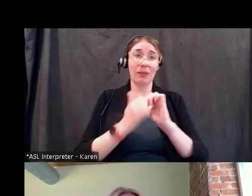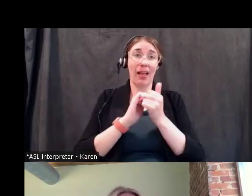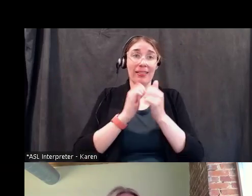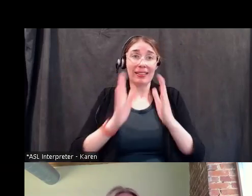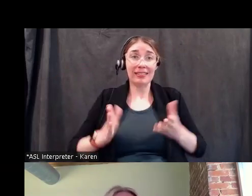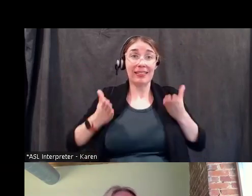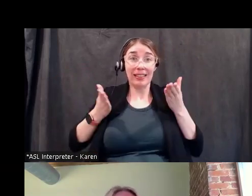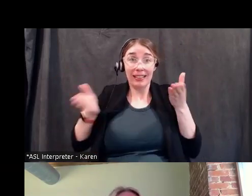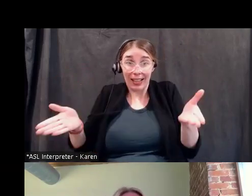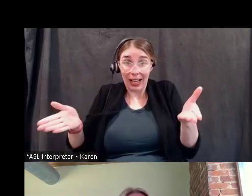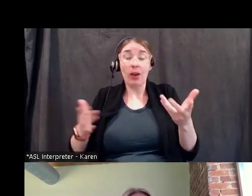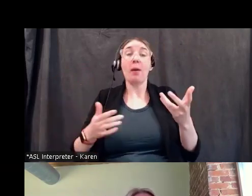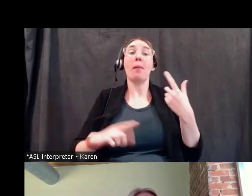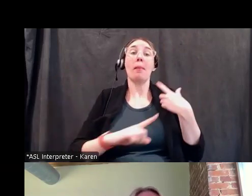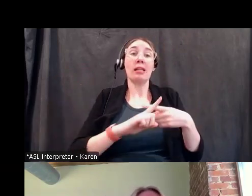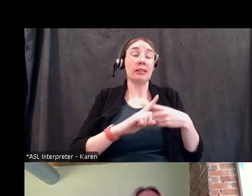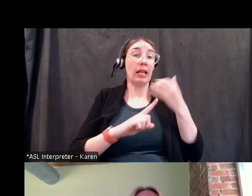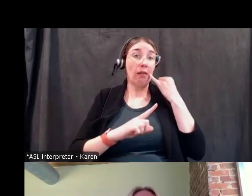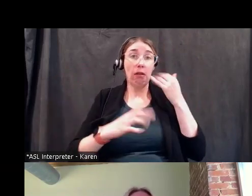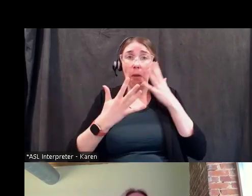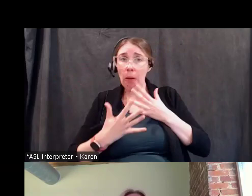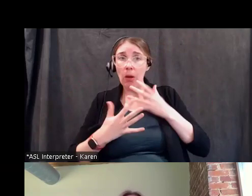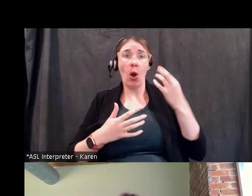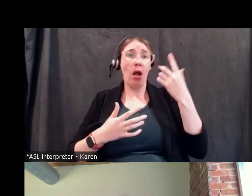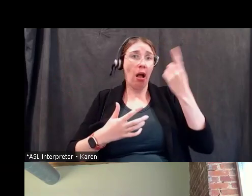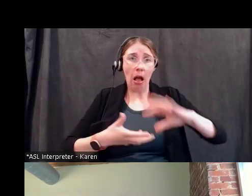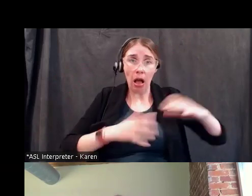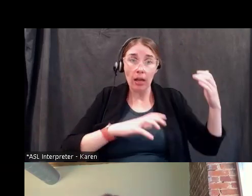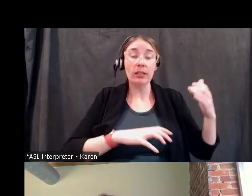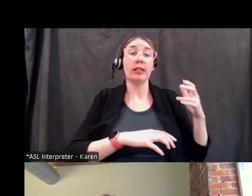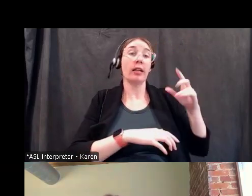to mental health people if they need them as well. And then this is one thing I really would love